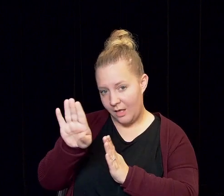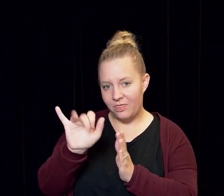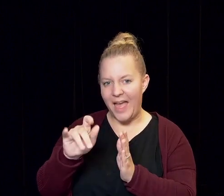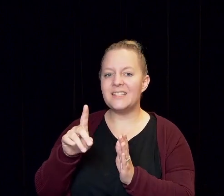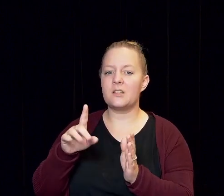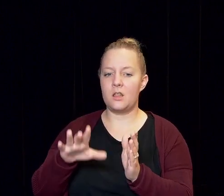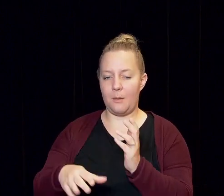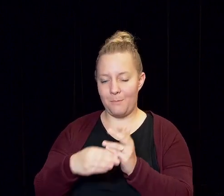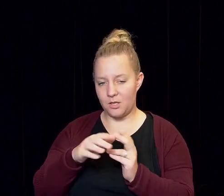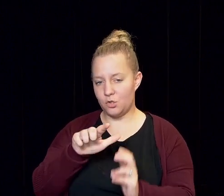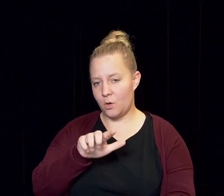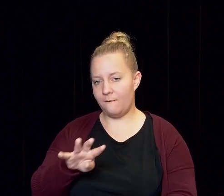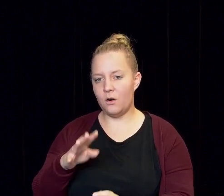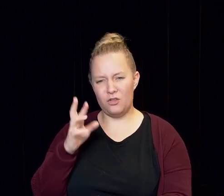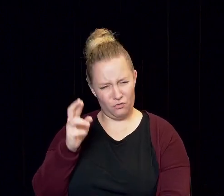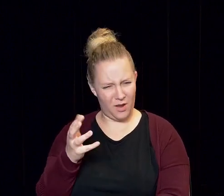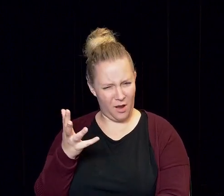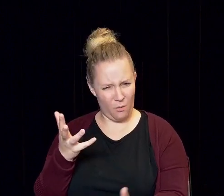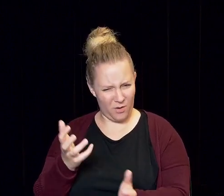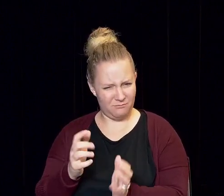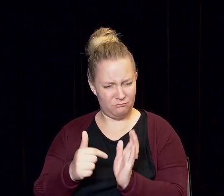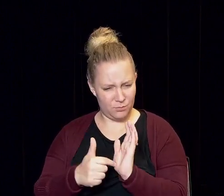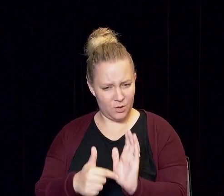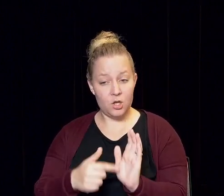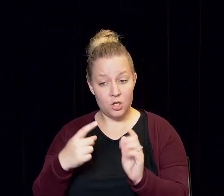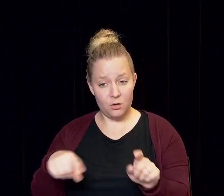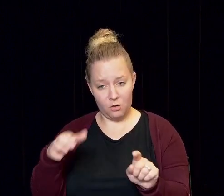But, the reason why I still wanted to write and show you is so that you know if you ever see an